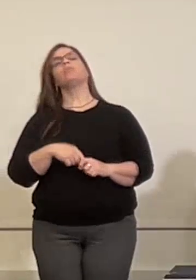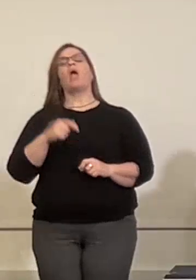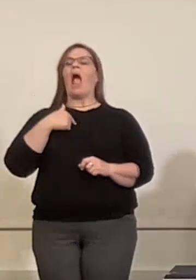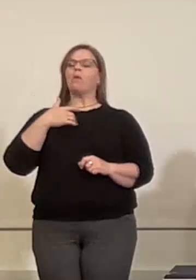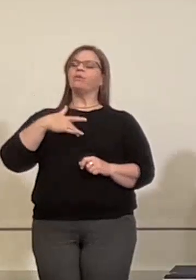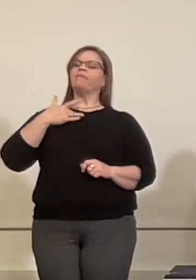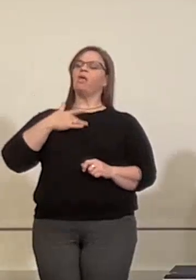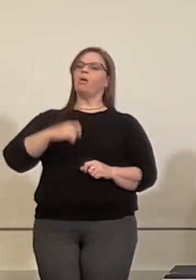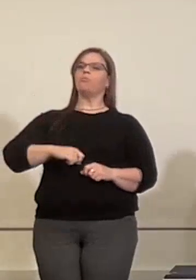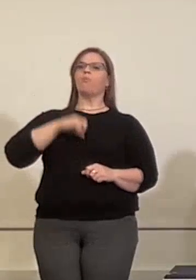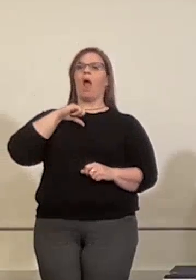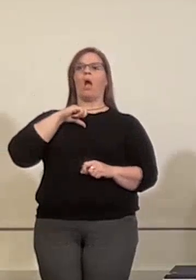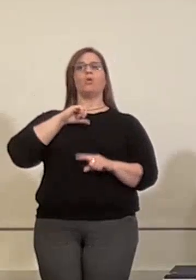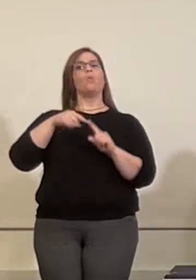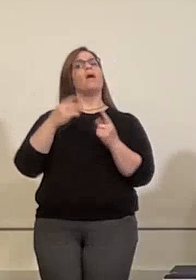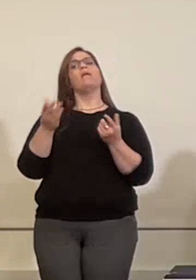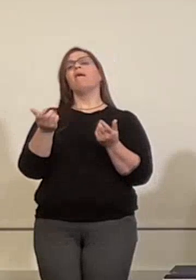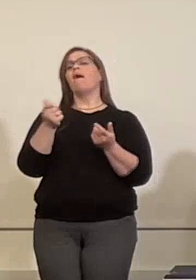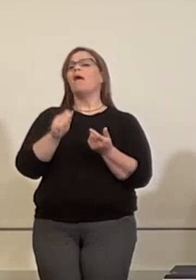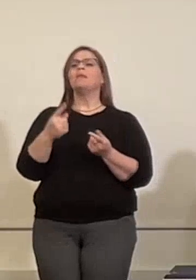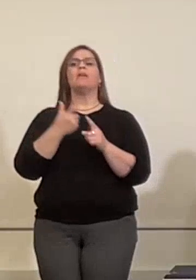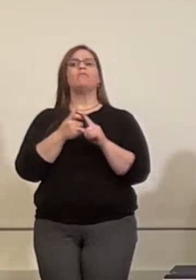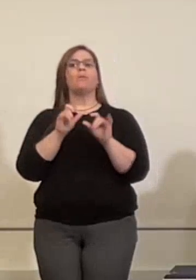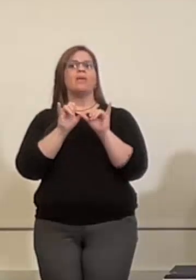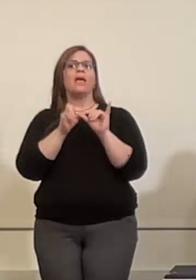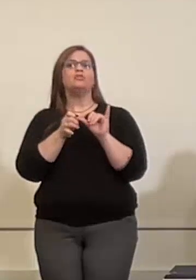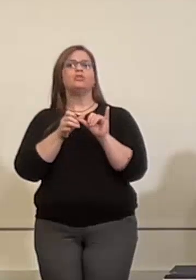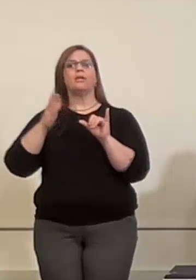engineering side, especially development team comes to me,